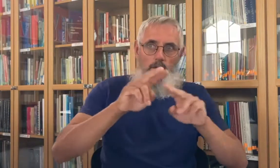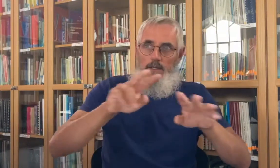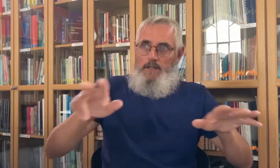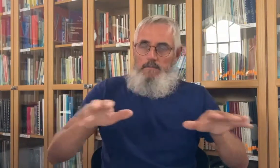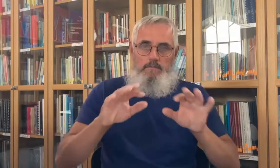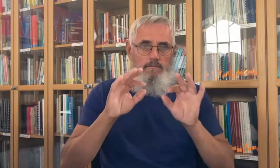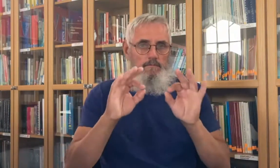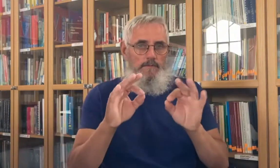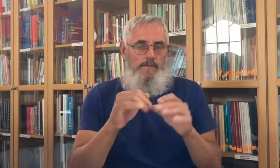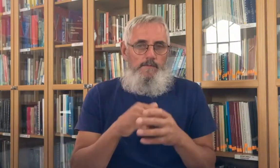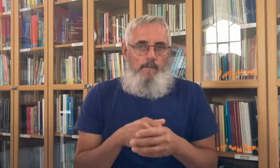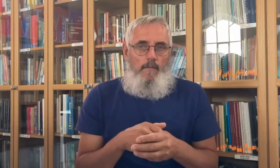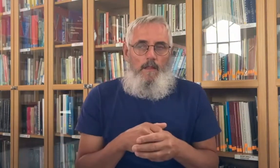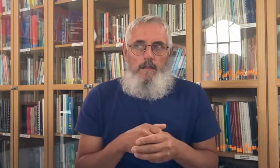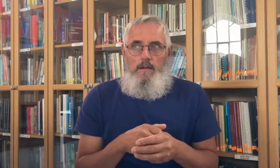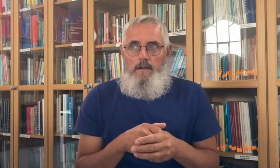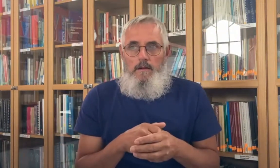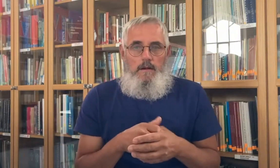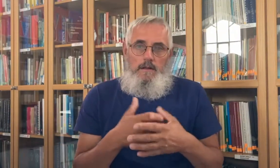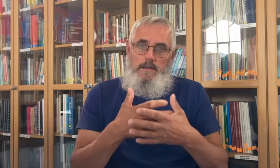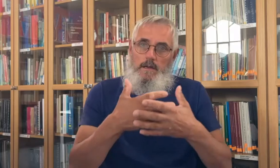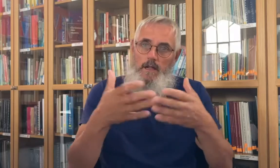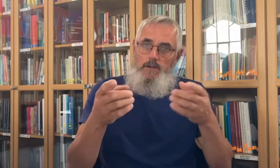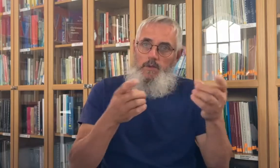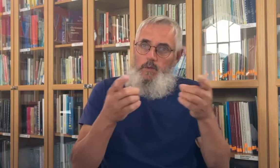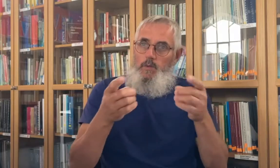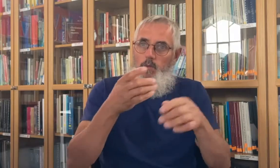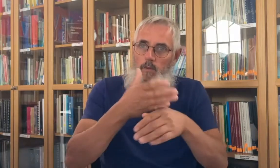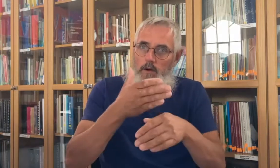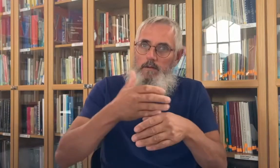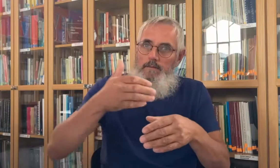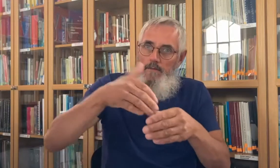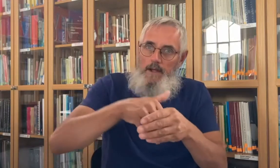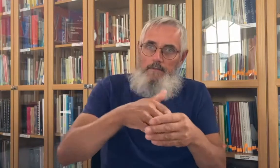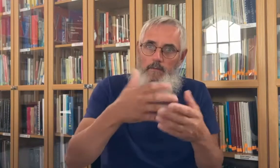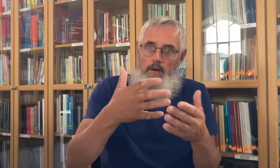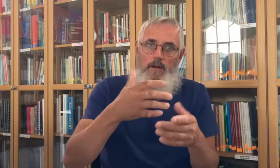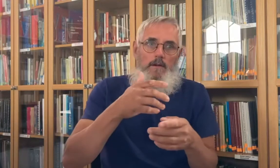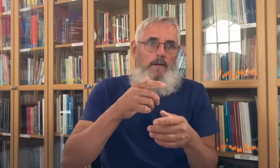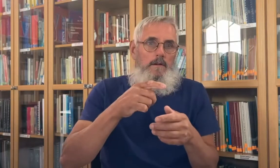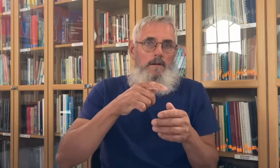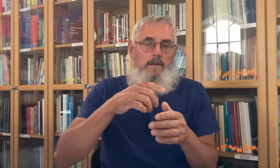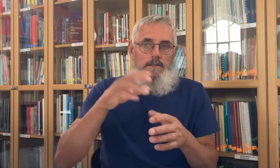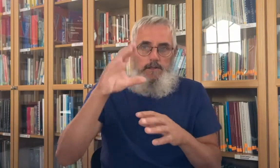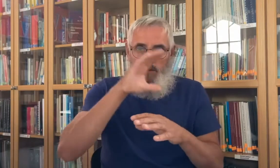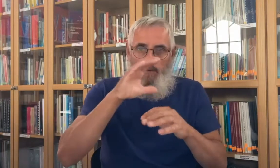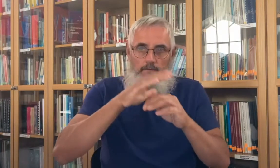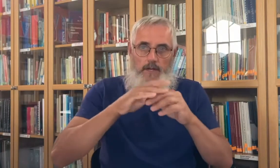We do lots of work at the moment including research.